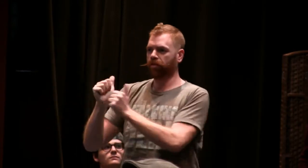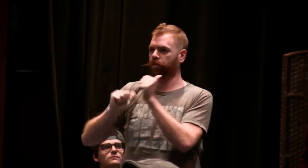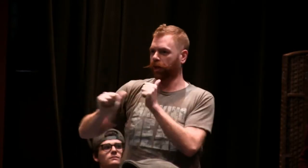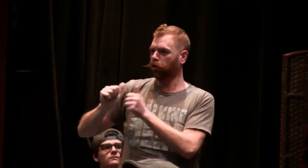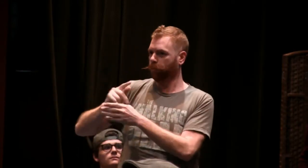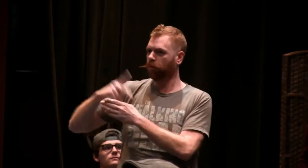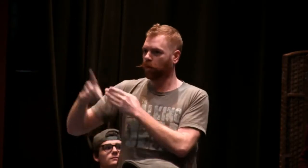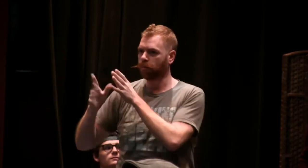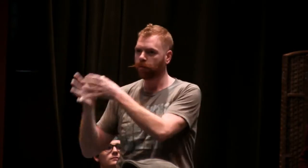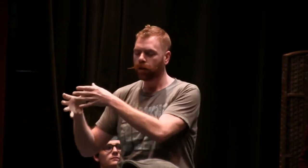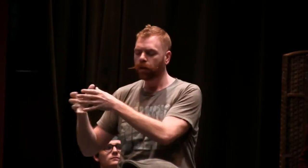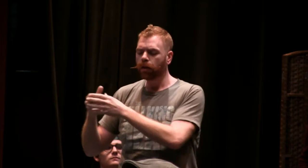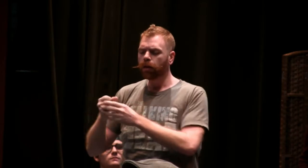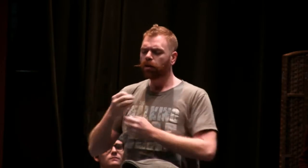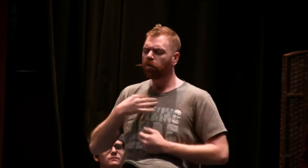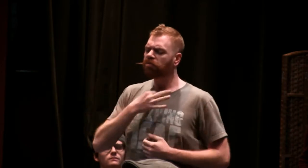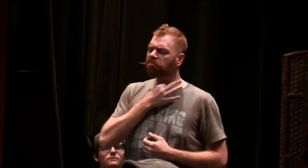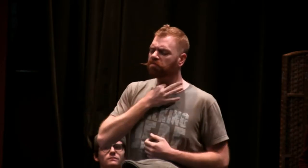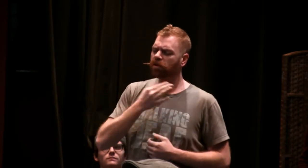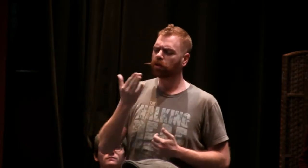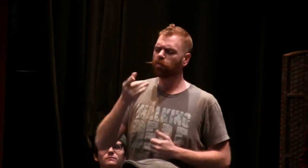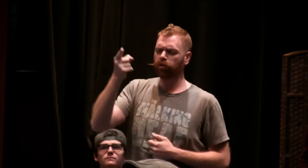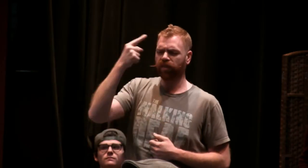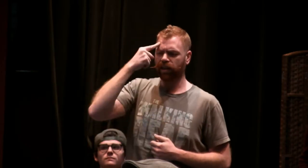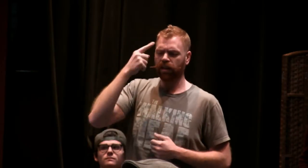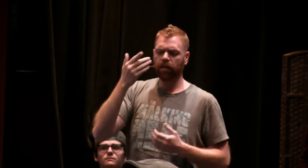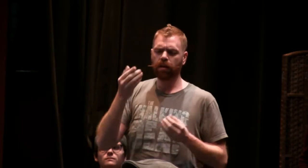I work at an institution in higher ed, a mainstream institution.